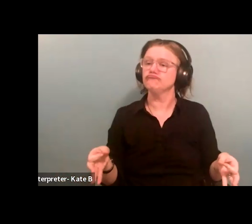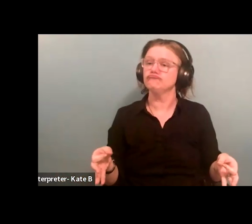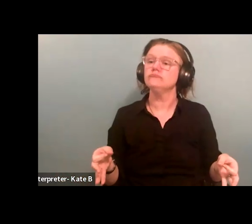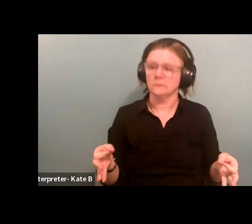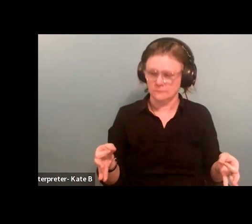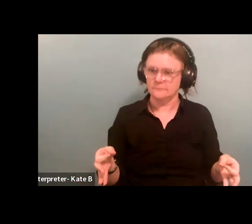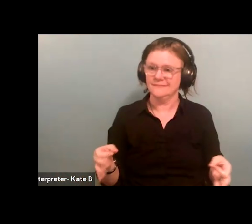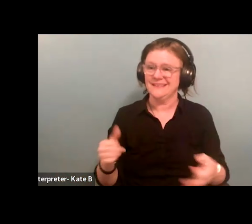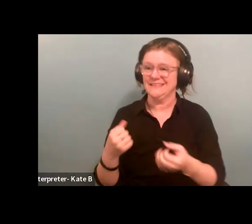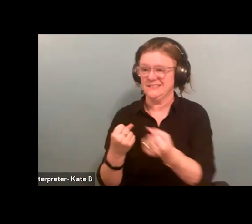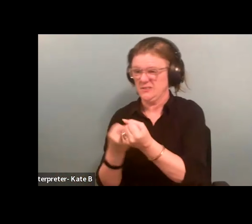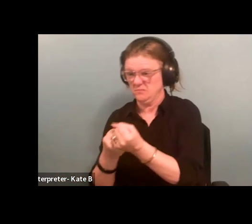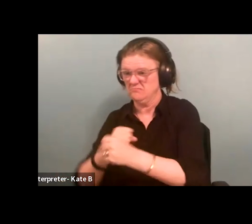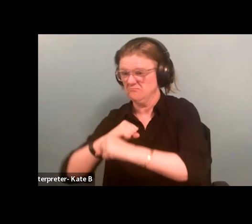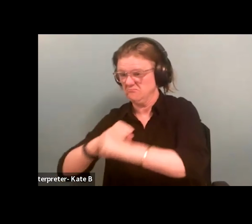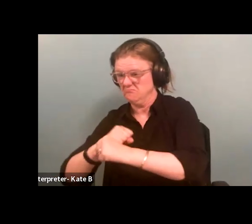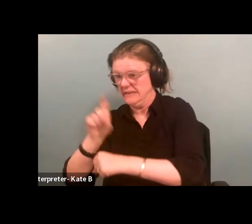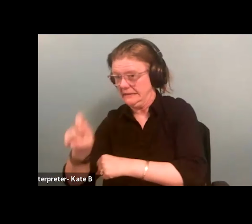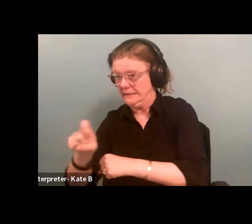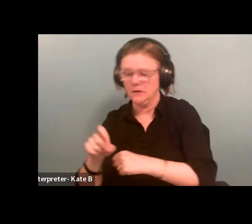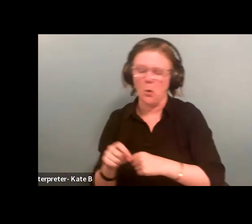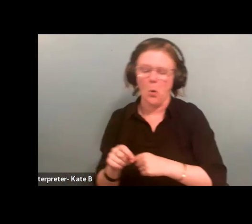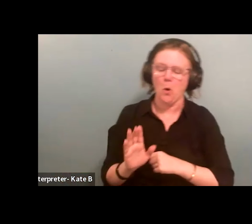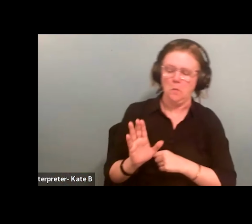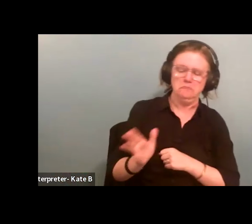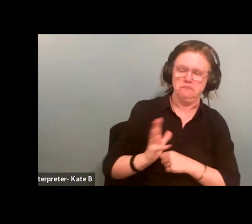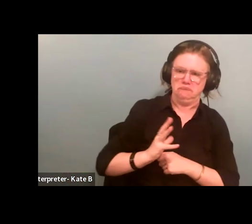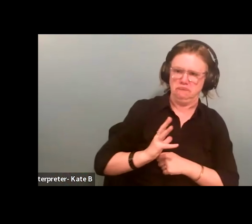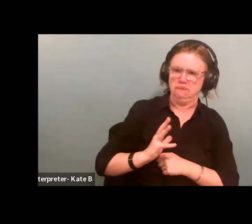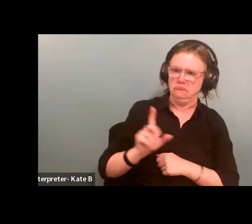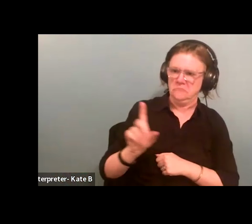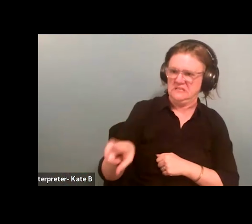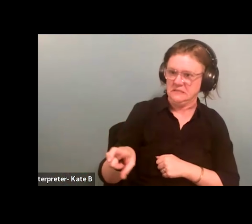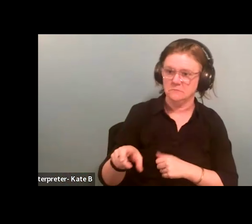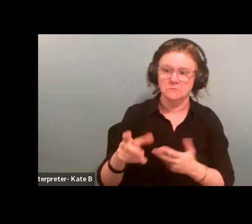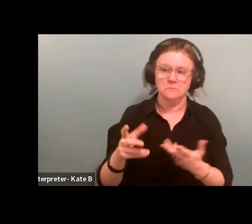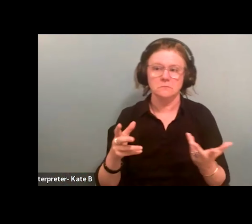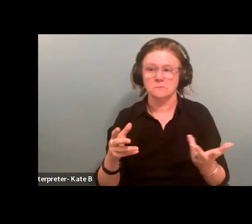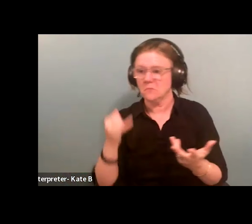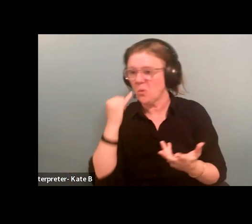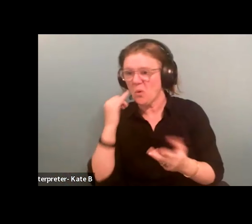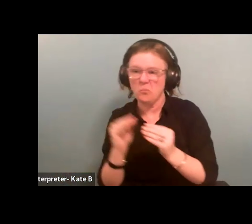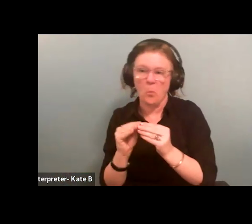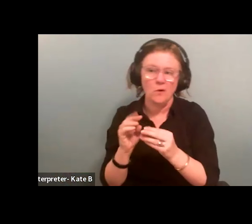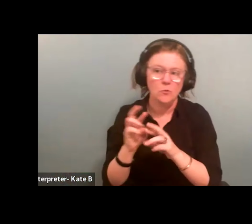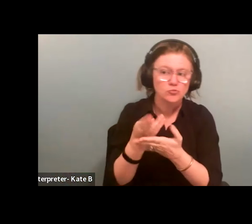of what that older adult is, whether it's substantiated and we confirm the allegations and there's